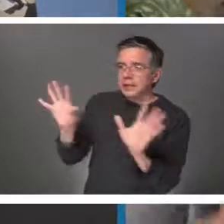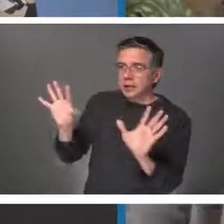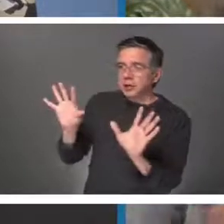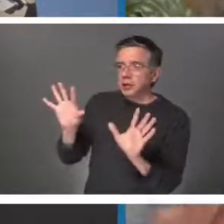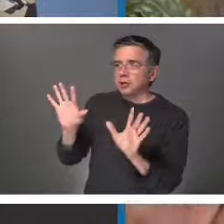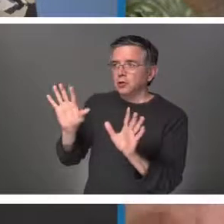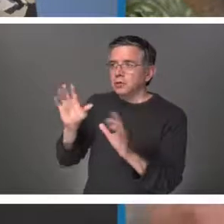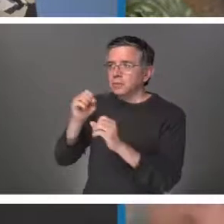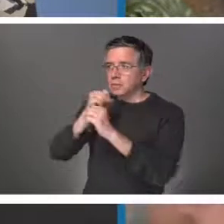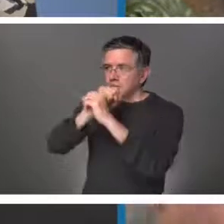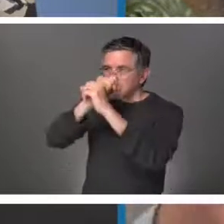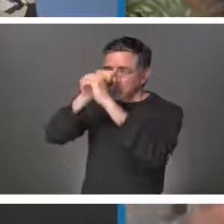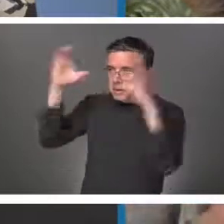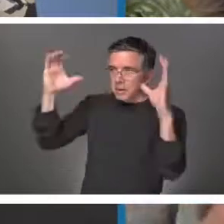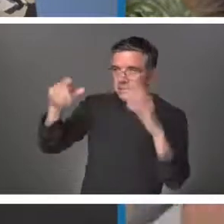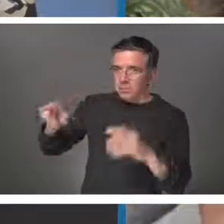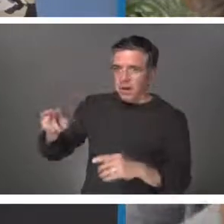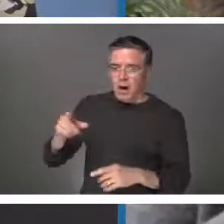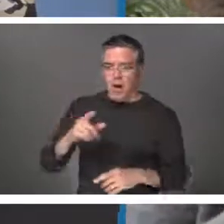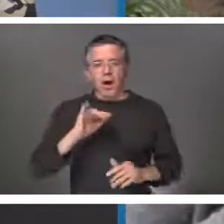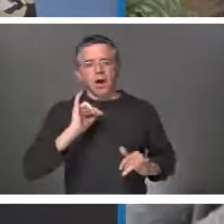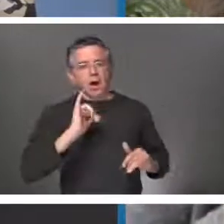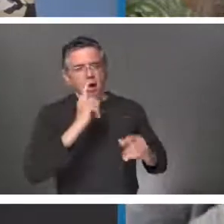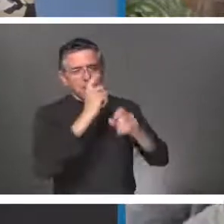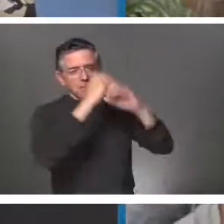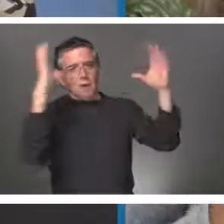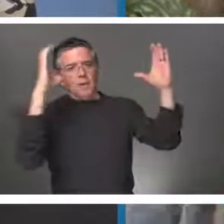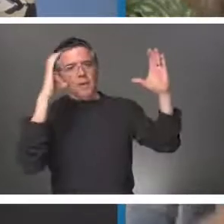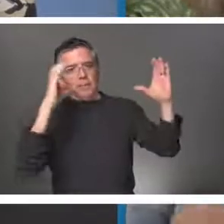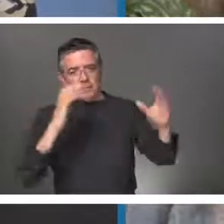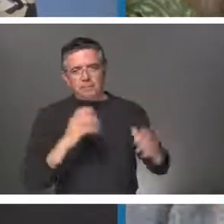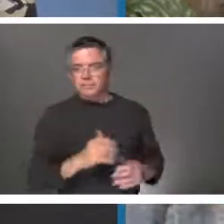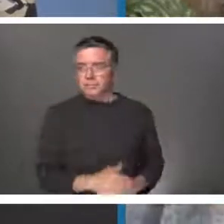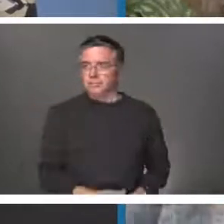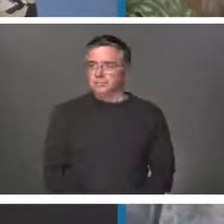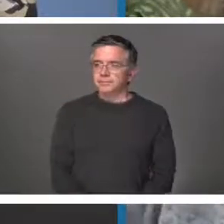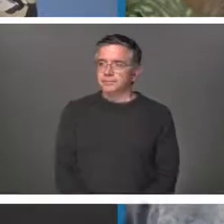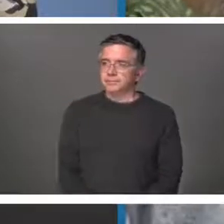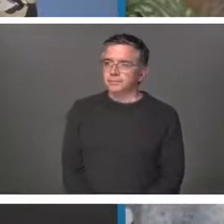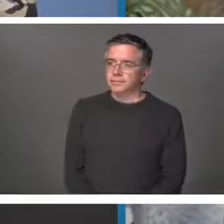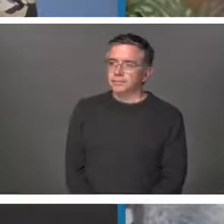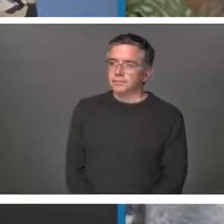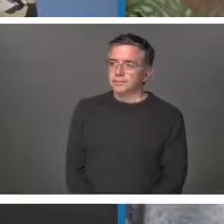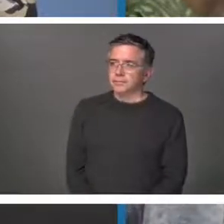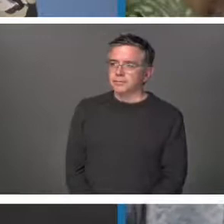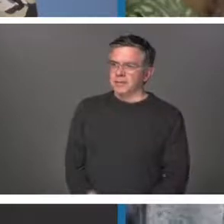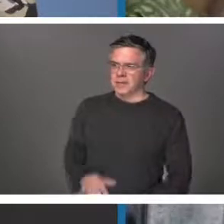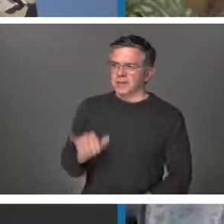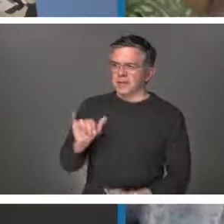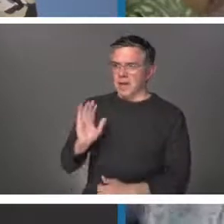that's a very collective, it's not on you, it's on all of us to speak in a way that communities can understand.